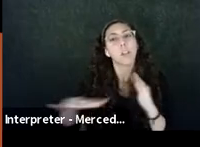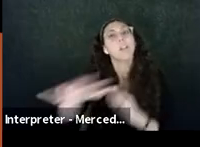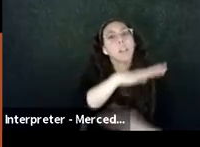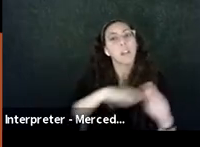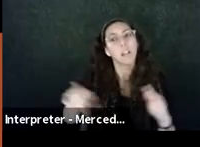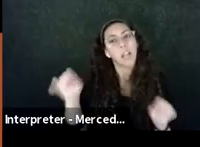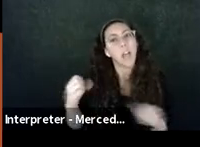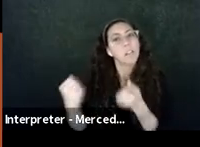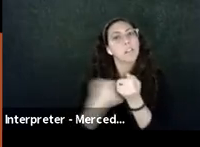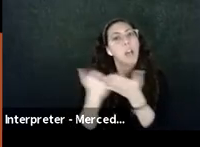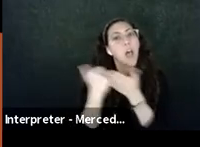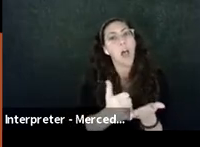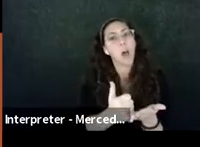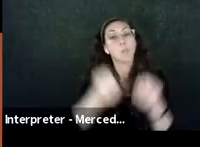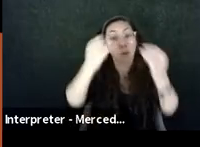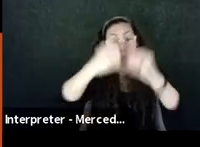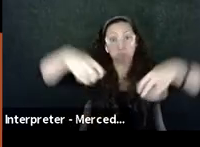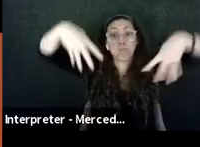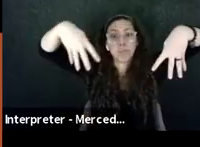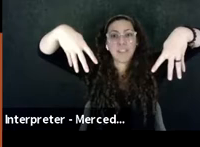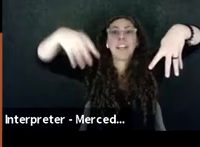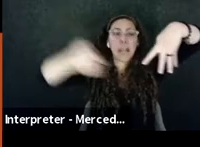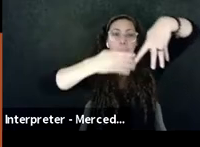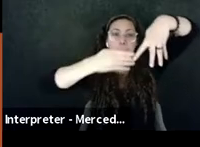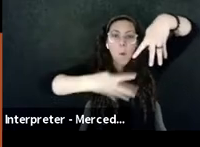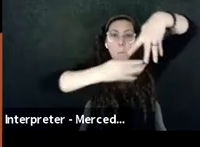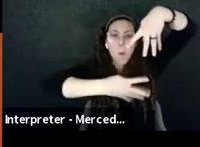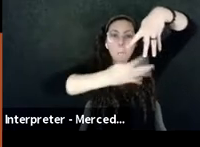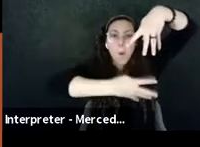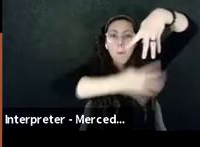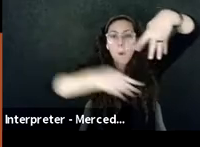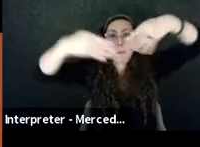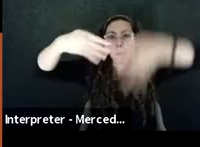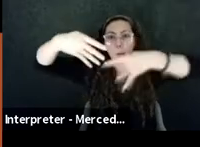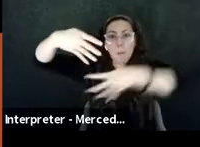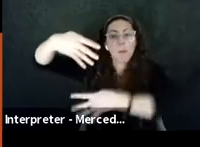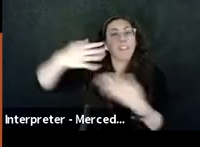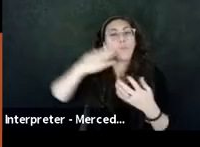Natalie Chavez: That will be available and we can easily plug in students to all of these different resources. Once these relationships exist.